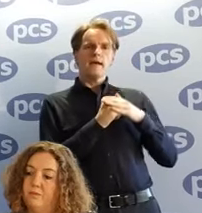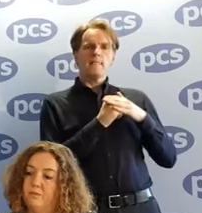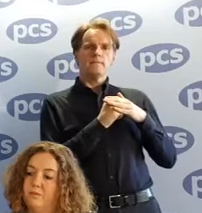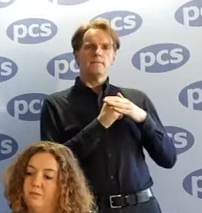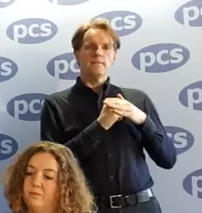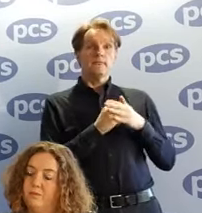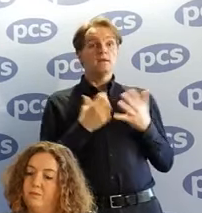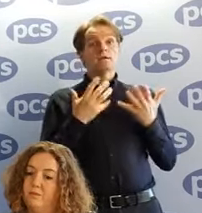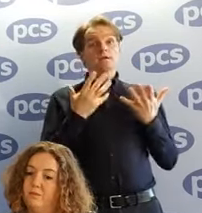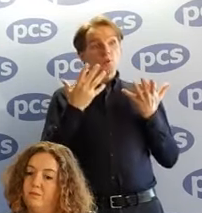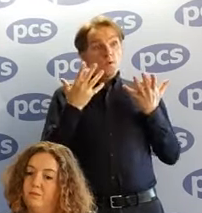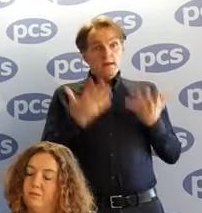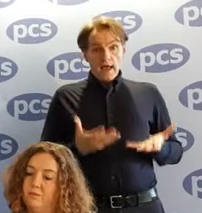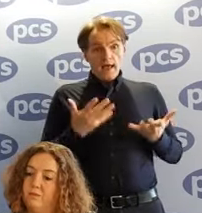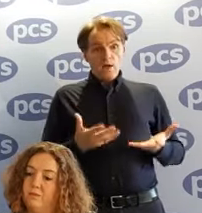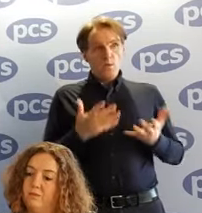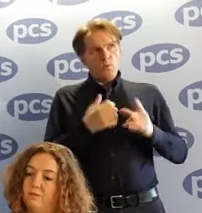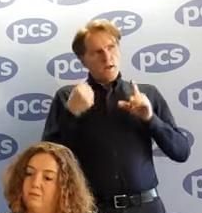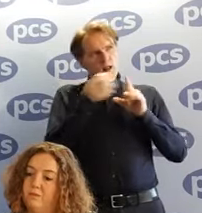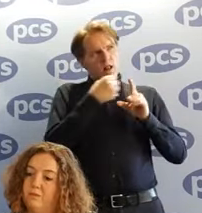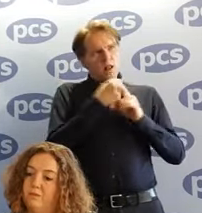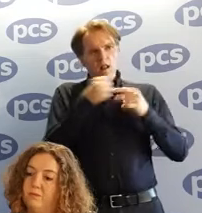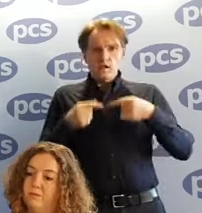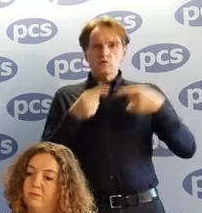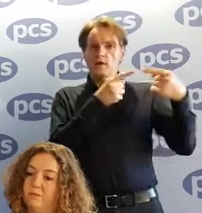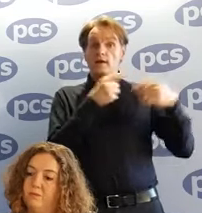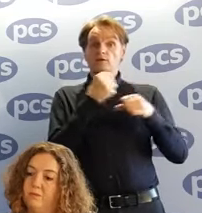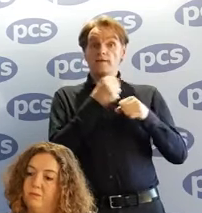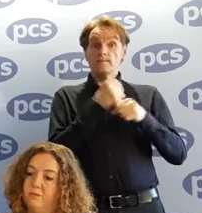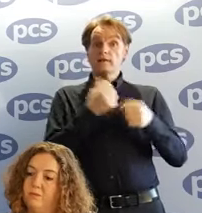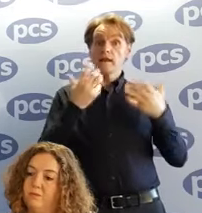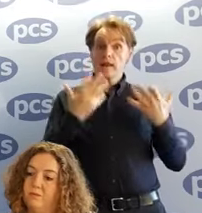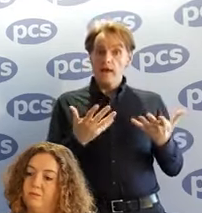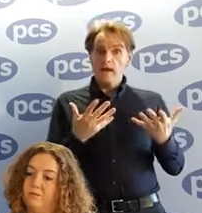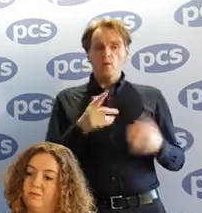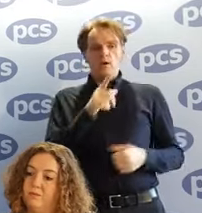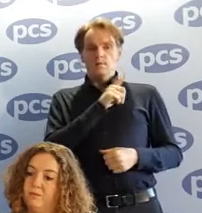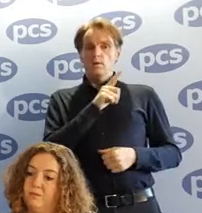really is because we think that we have an opportunity to try to break a pay cap